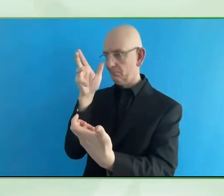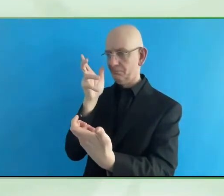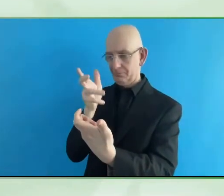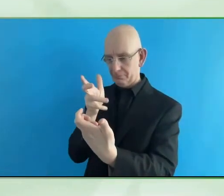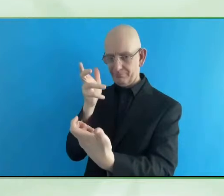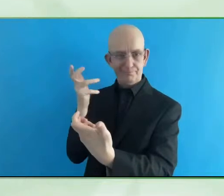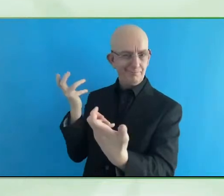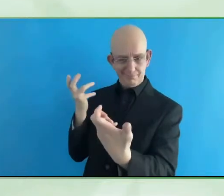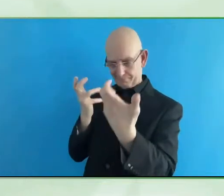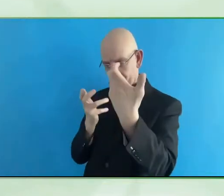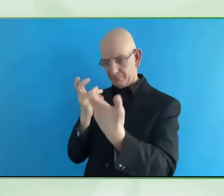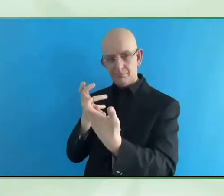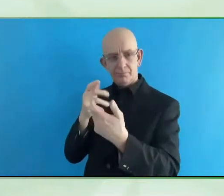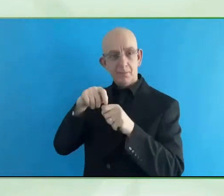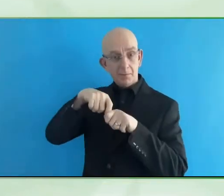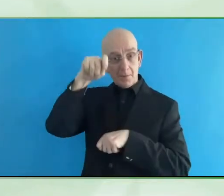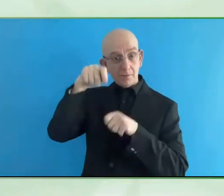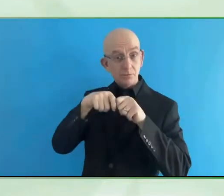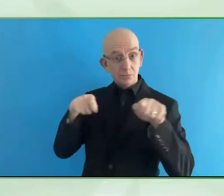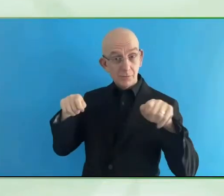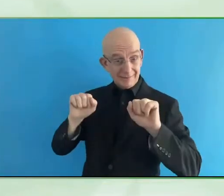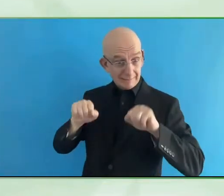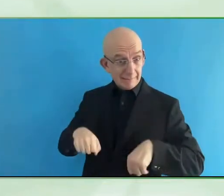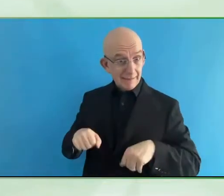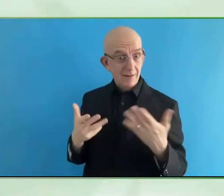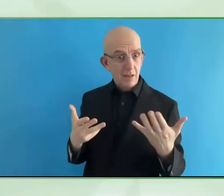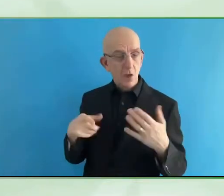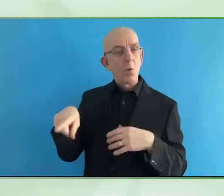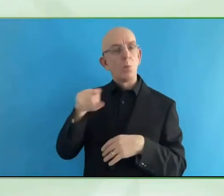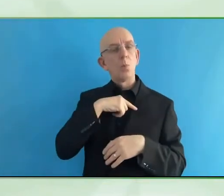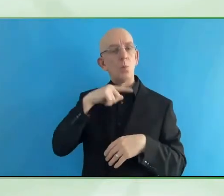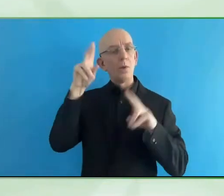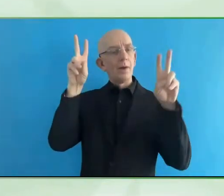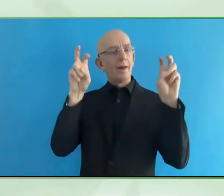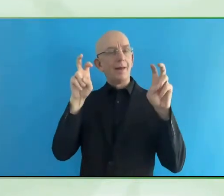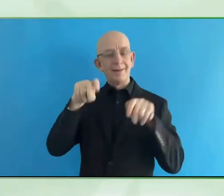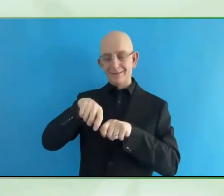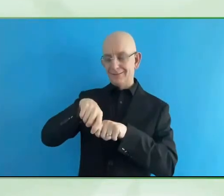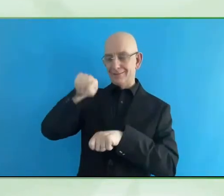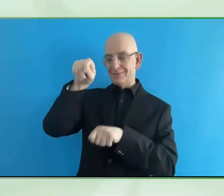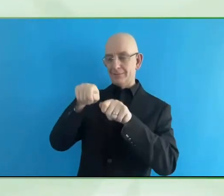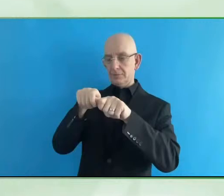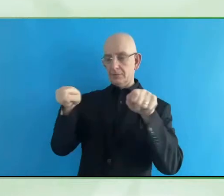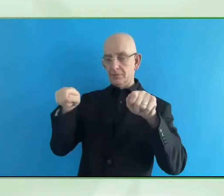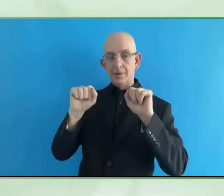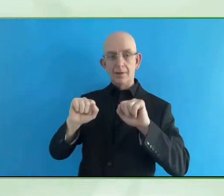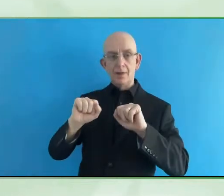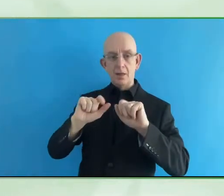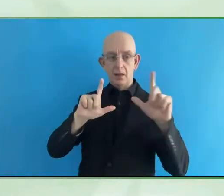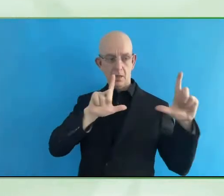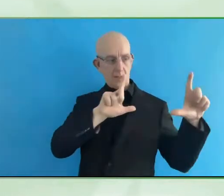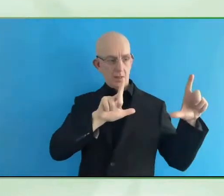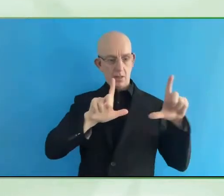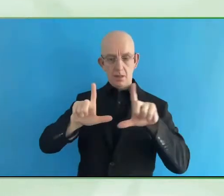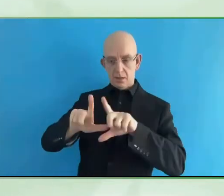How can you make something for someone, and at the same time, Na+ size?